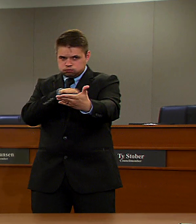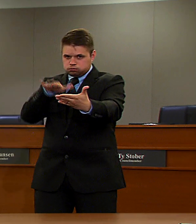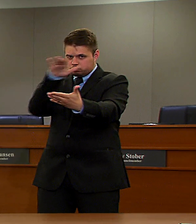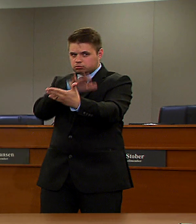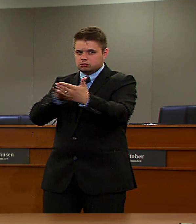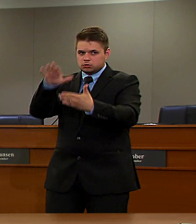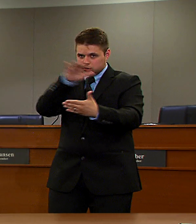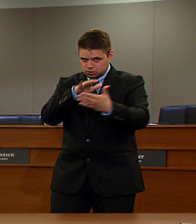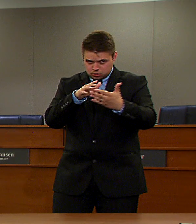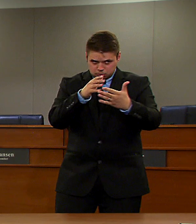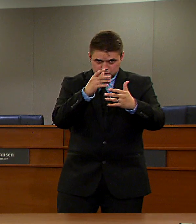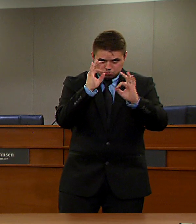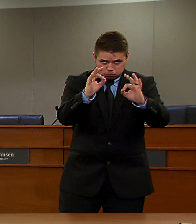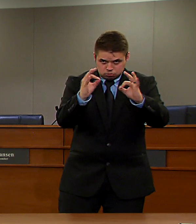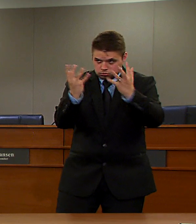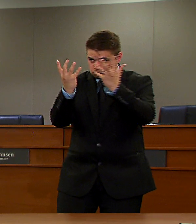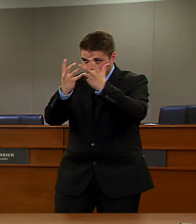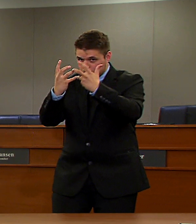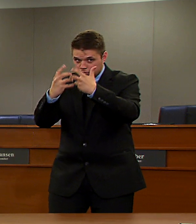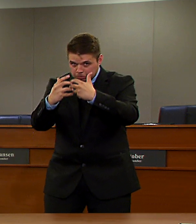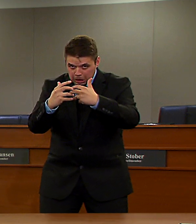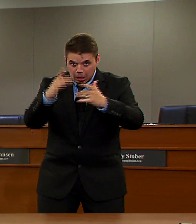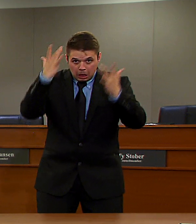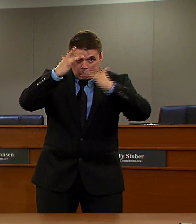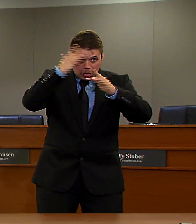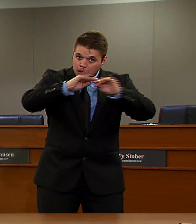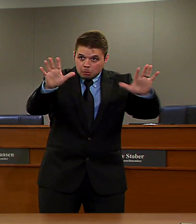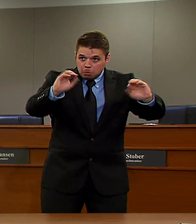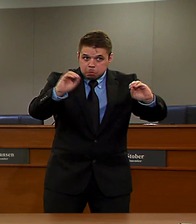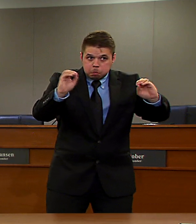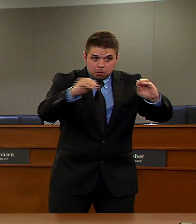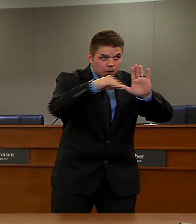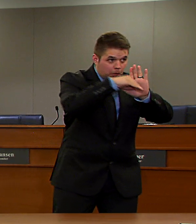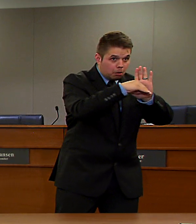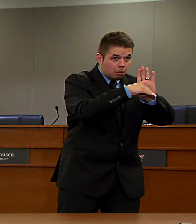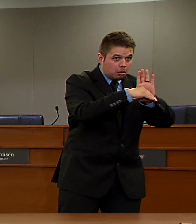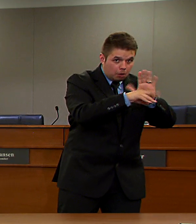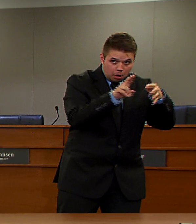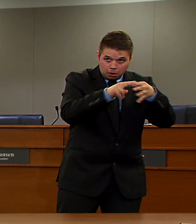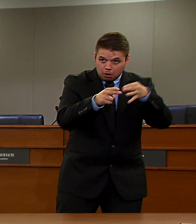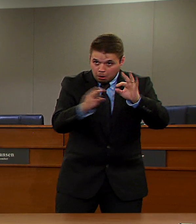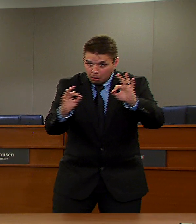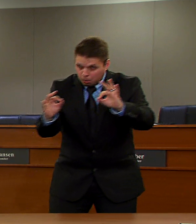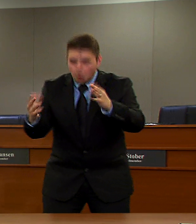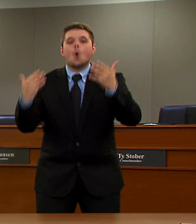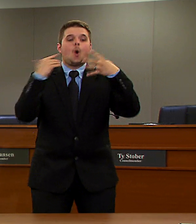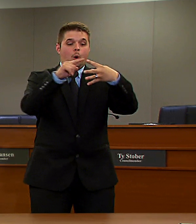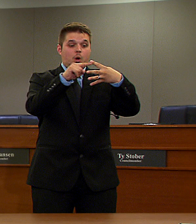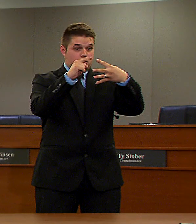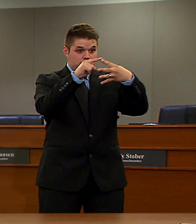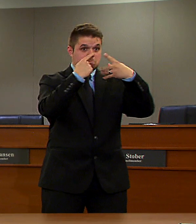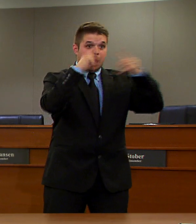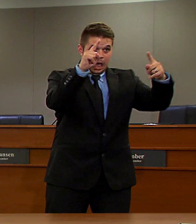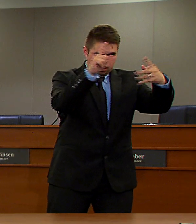each subsequent phase to be able to happen. The reopening plan is good news and something that everyone has